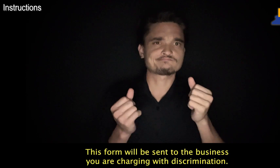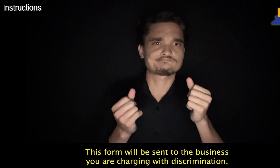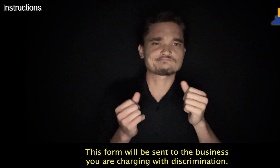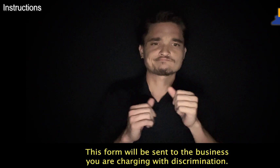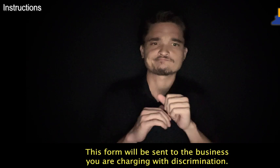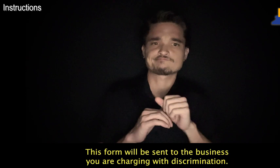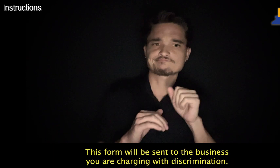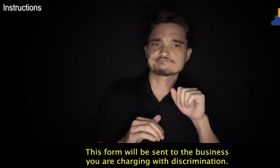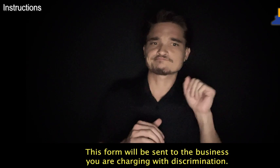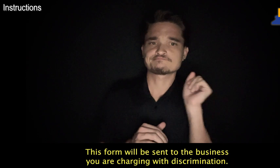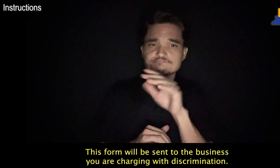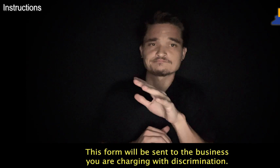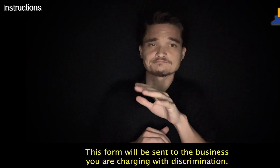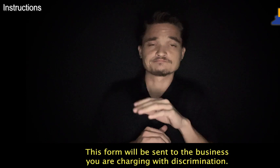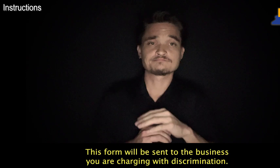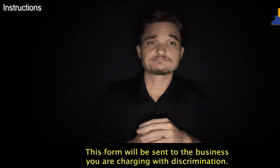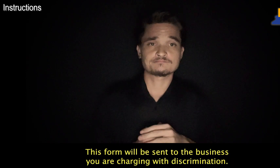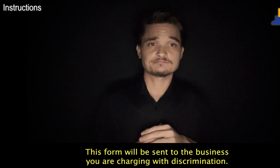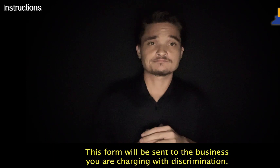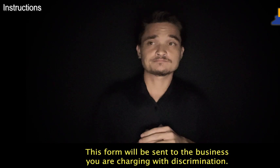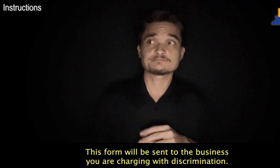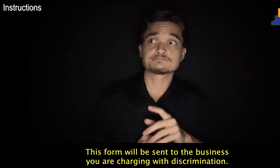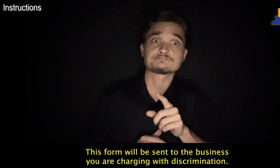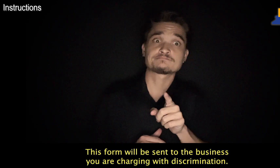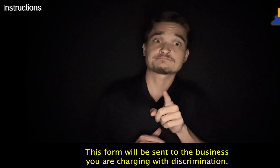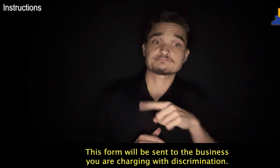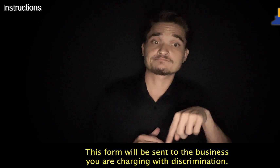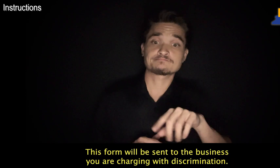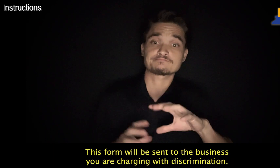This form will be sent to the business you are charging with discrimination.